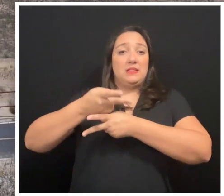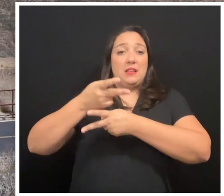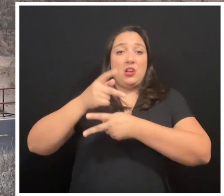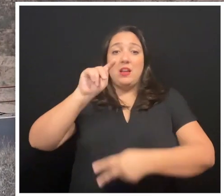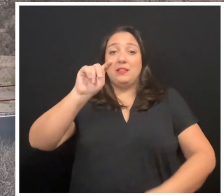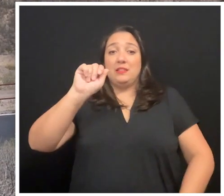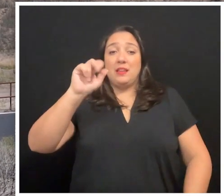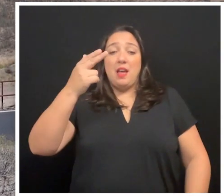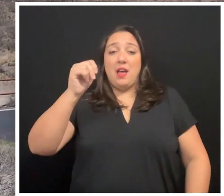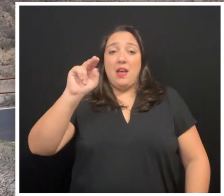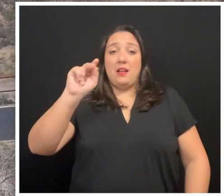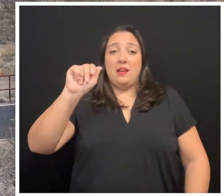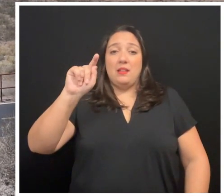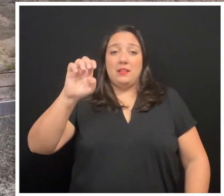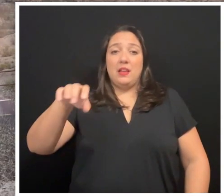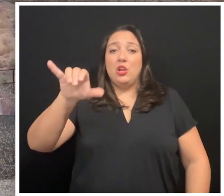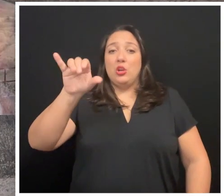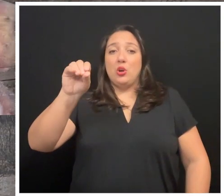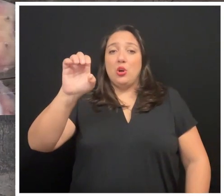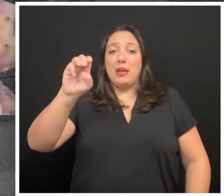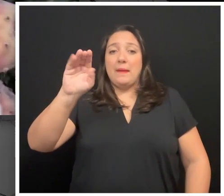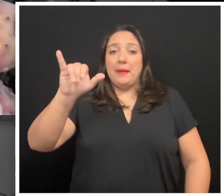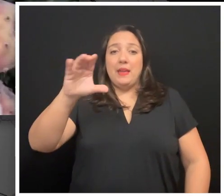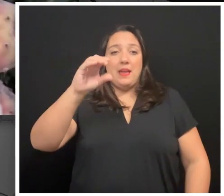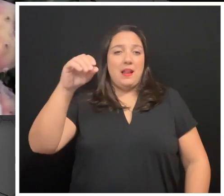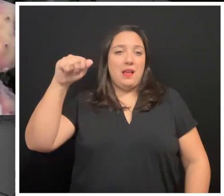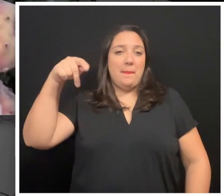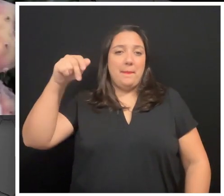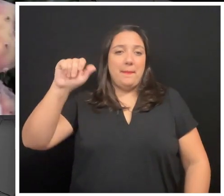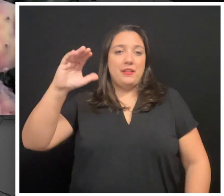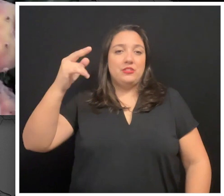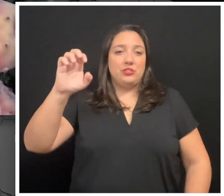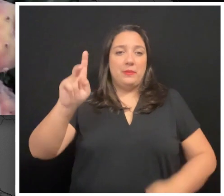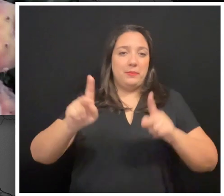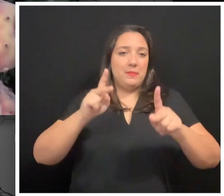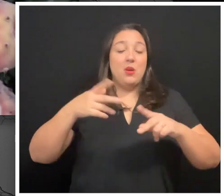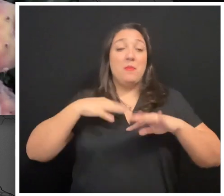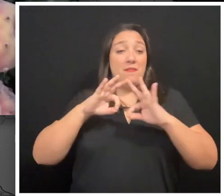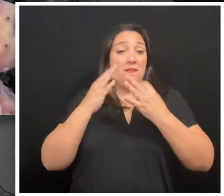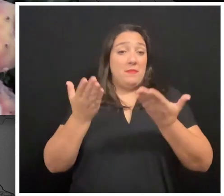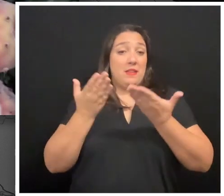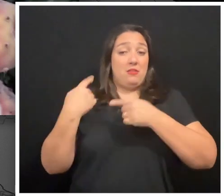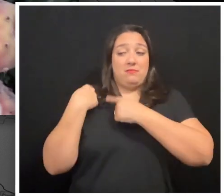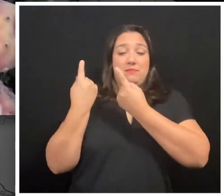by the Tahanate, Yoemy and Apache people and my family has been here since 1880.